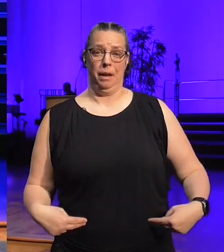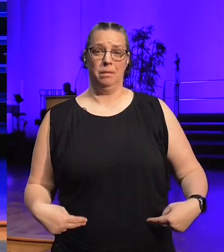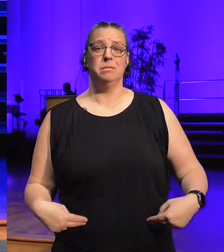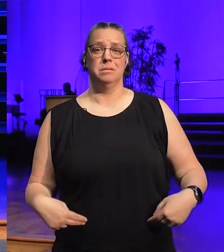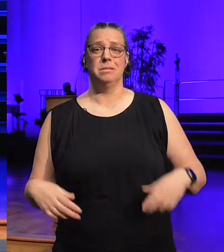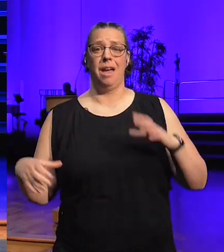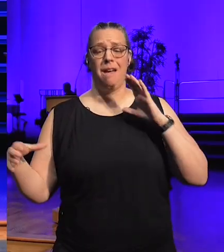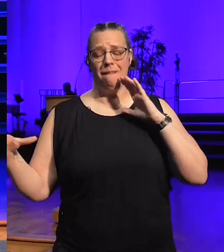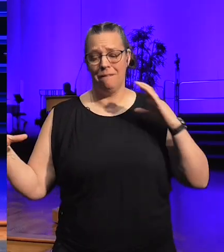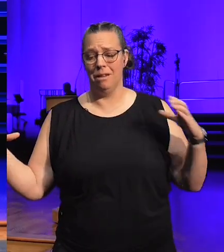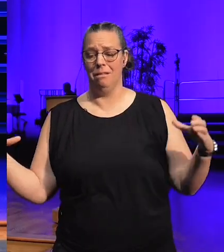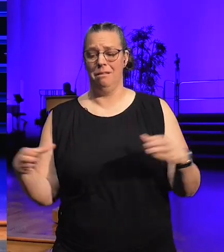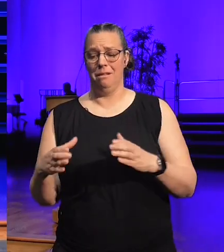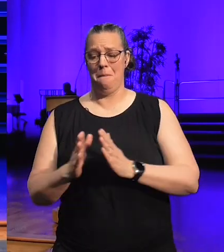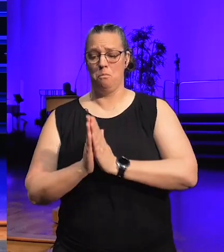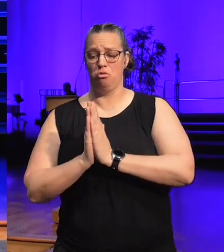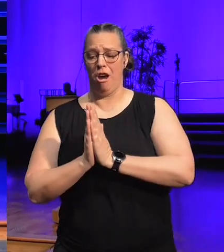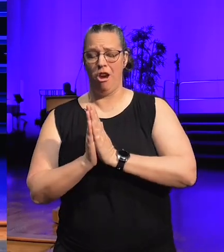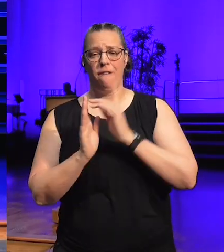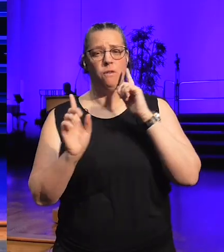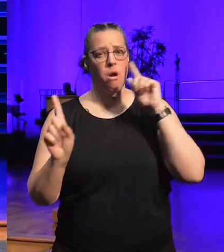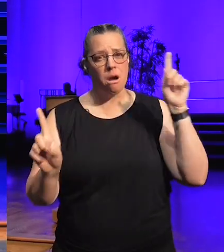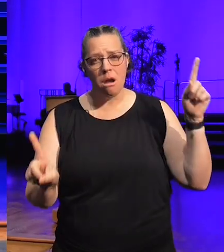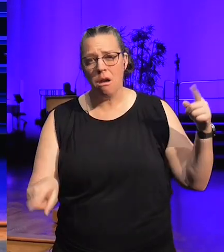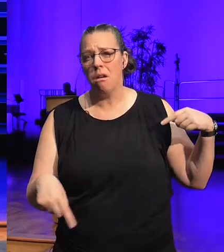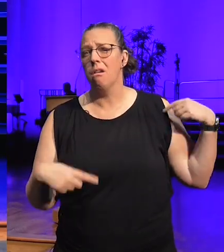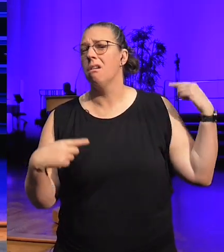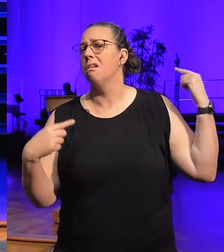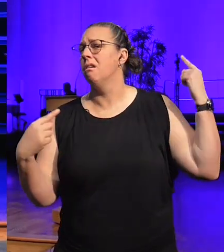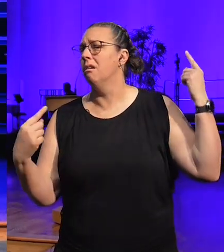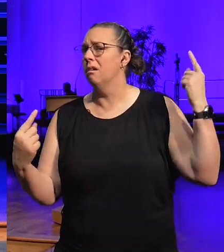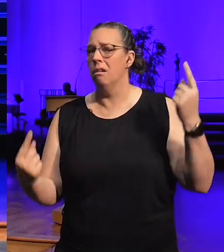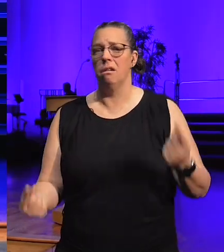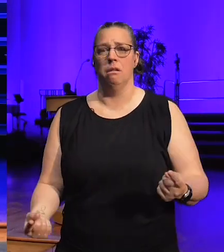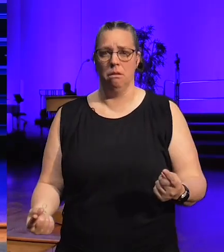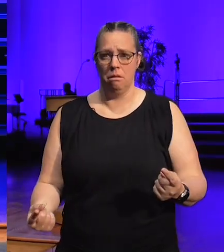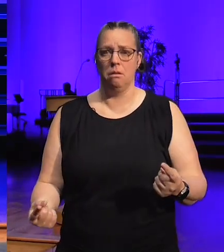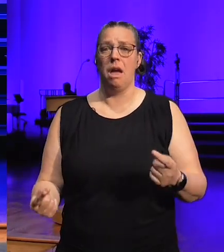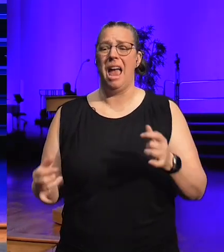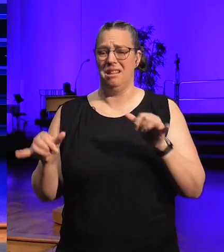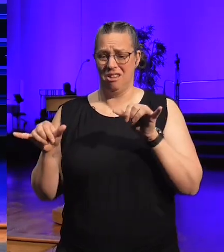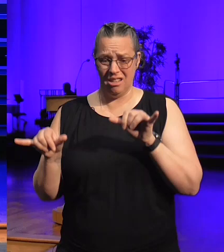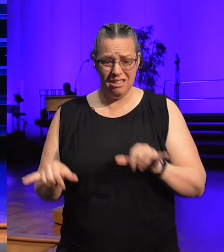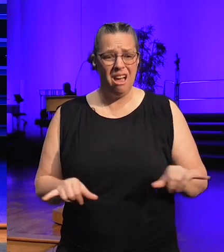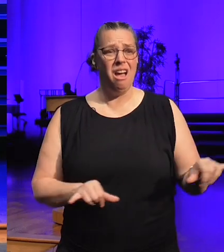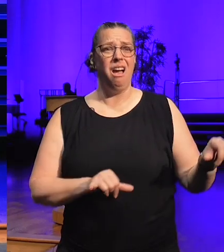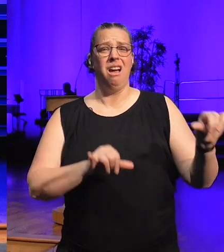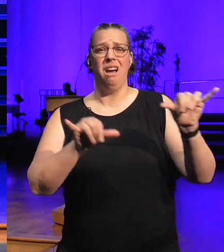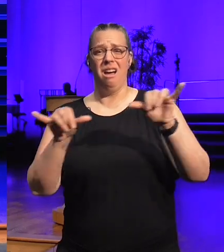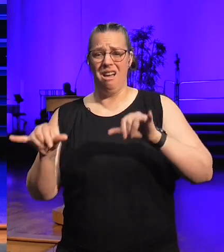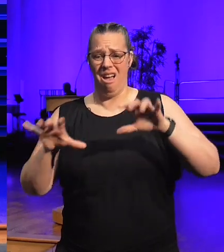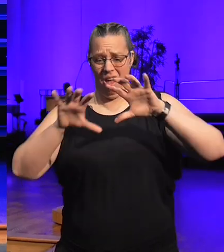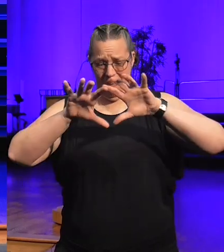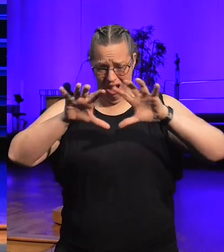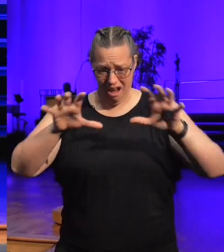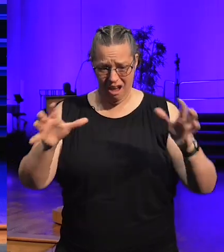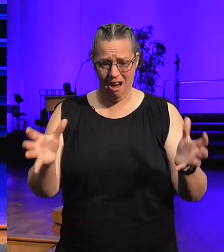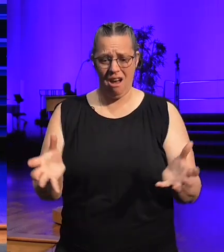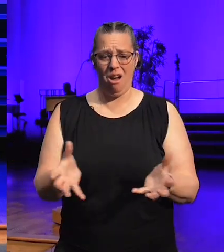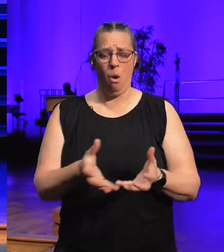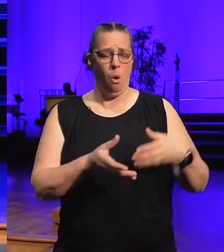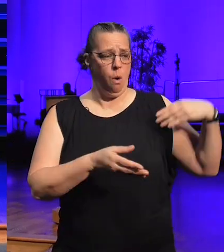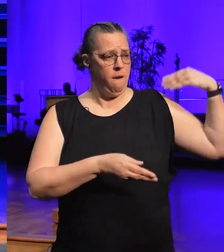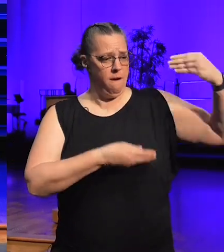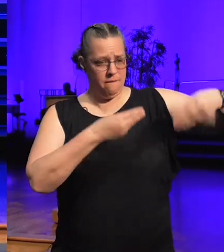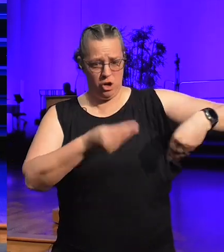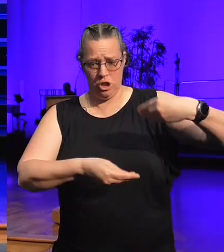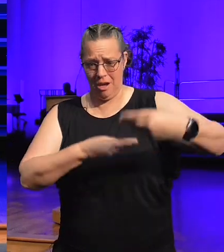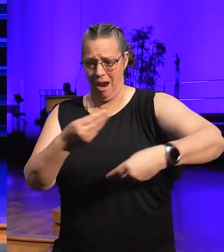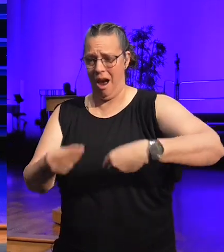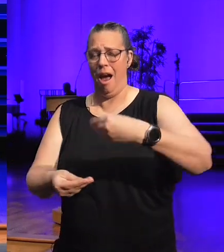in prayer for eons and we like humans all across the globe through all times take our place in that